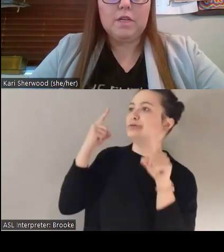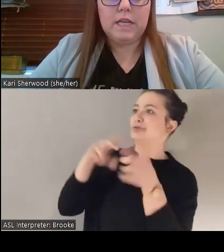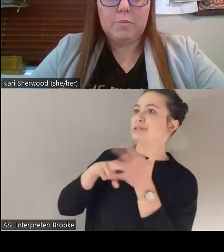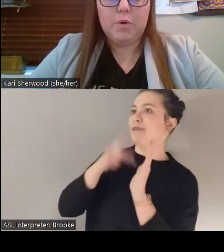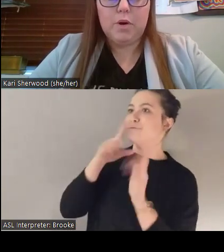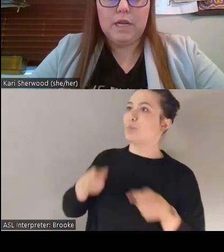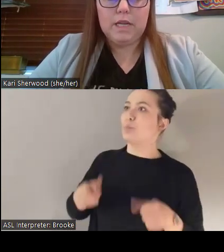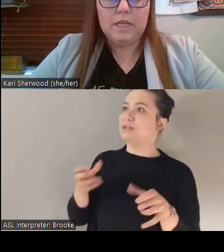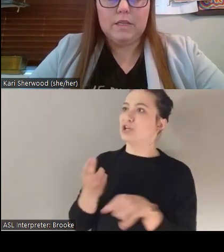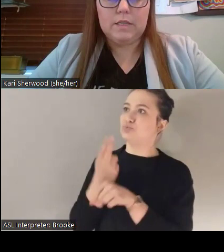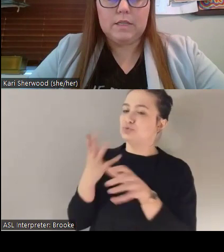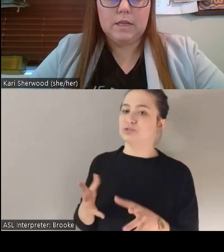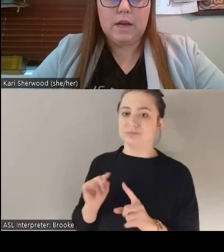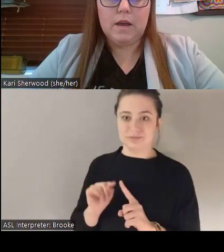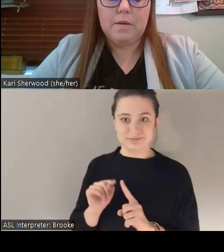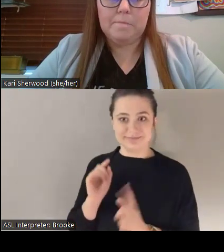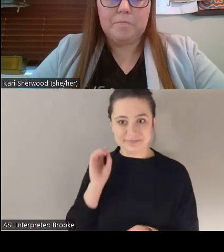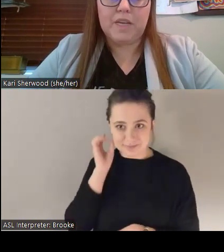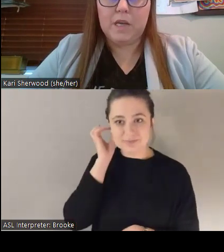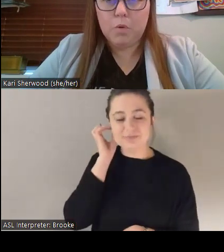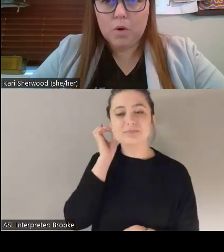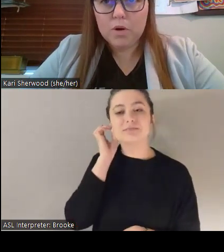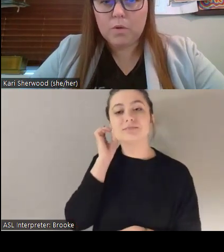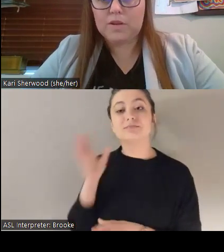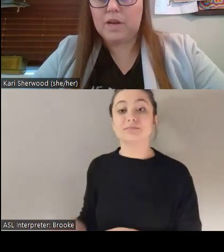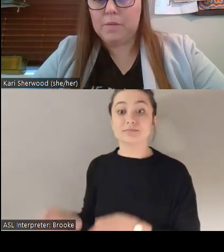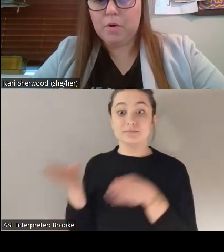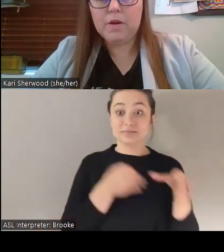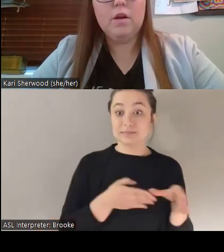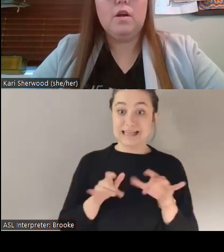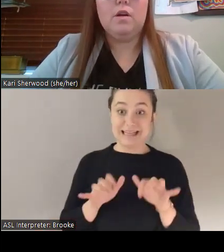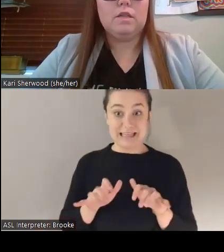Another example is the keyboard or the typewriter. The